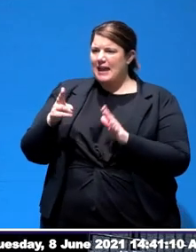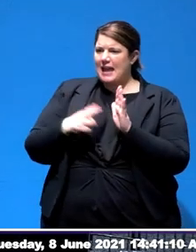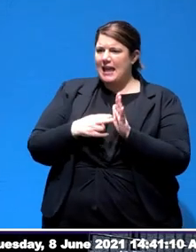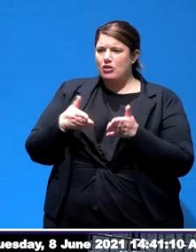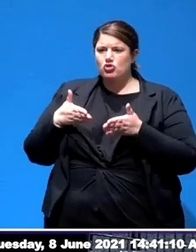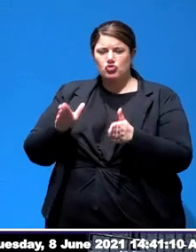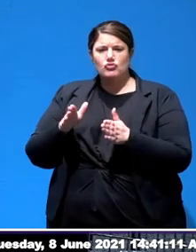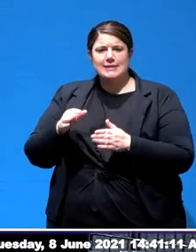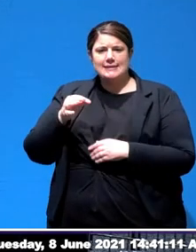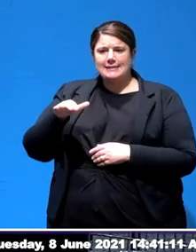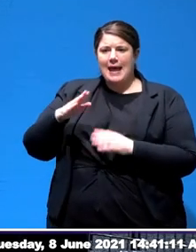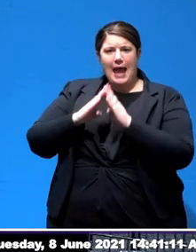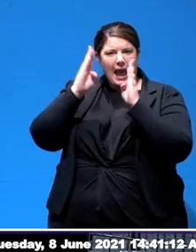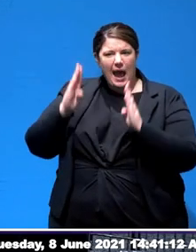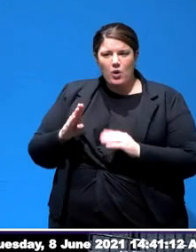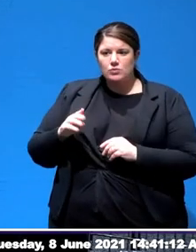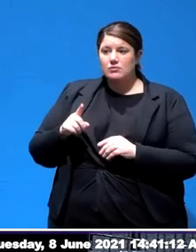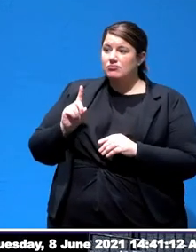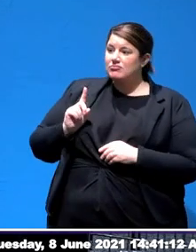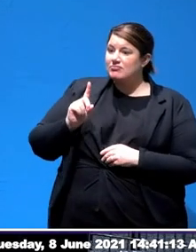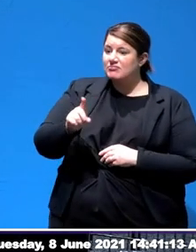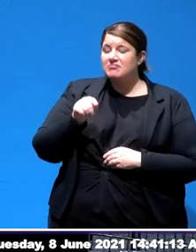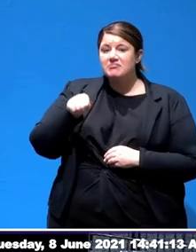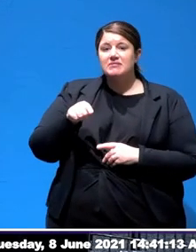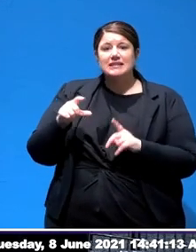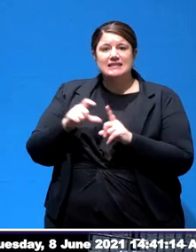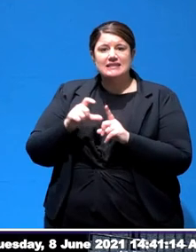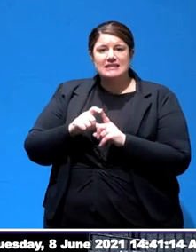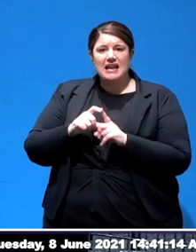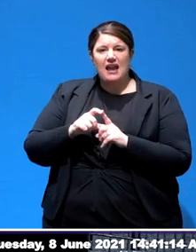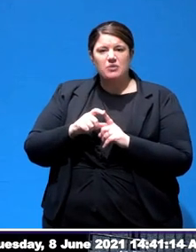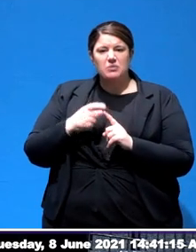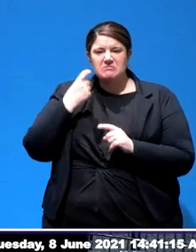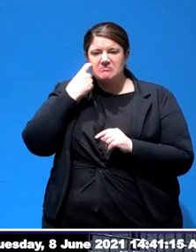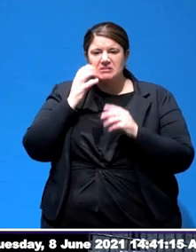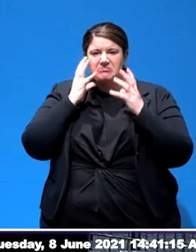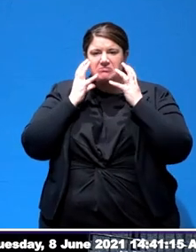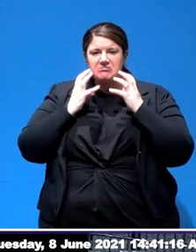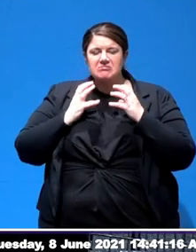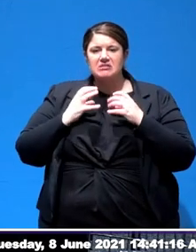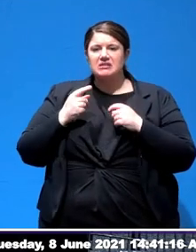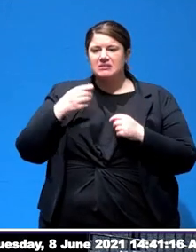She talked about the personal care of Daniel had deteriorated, that he smelt